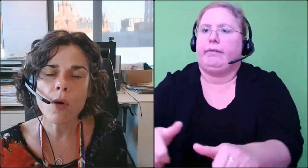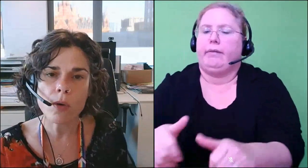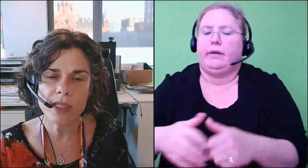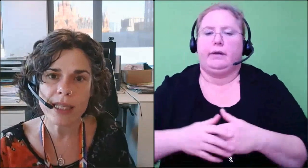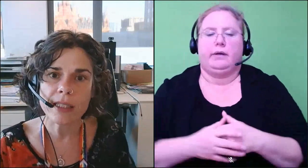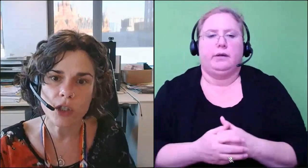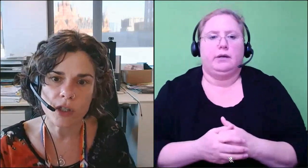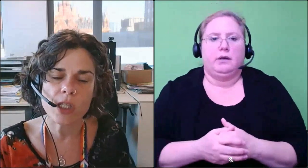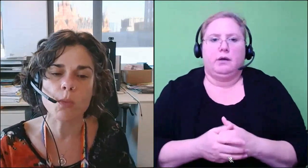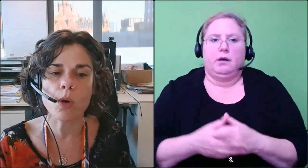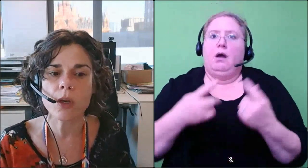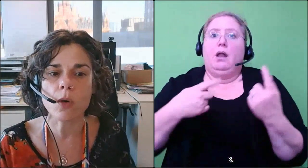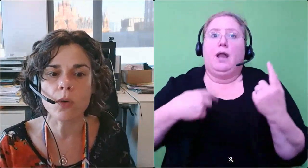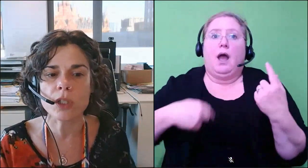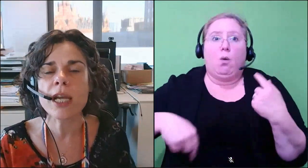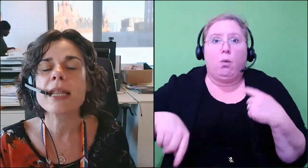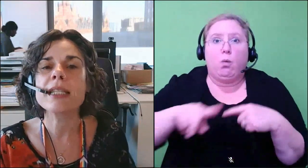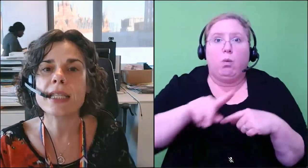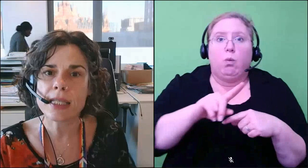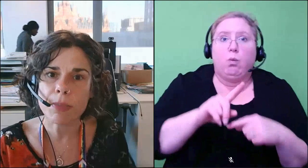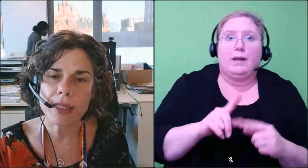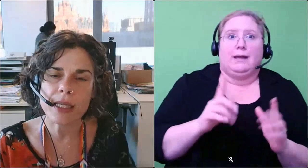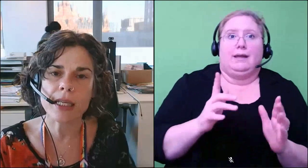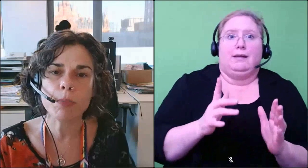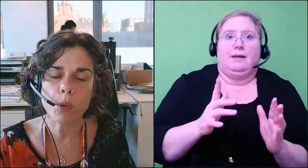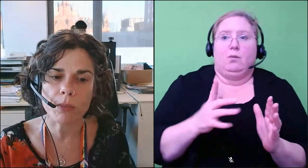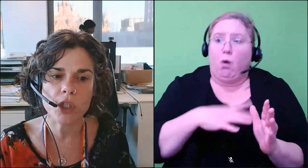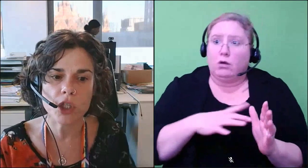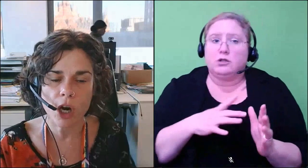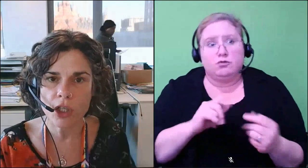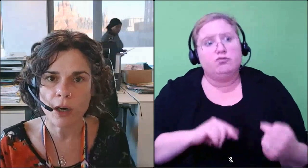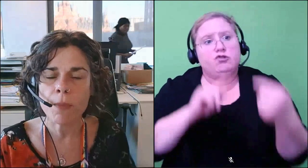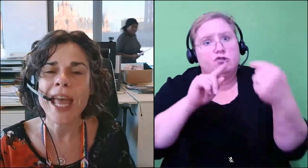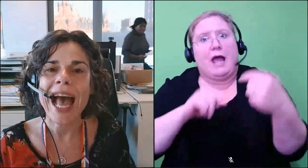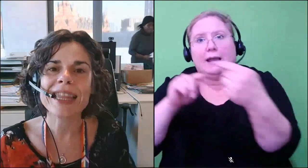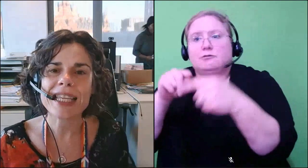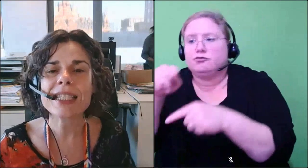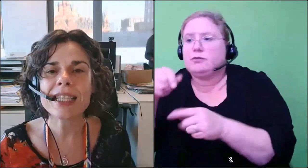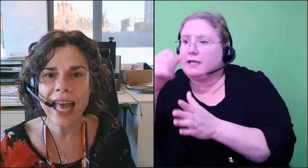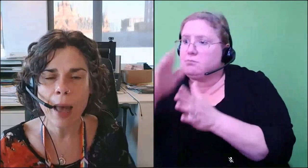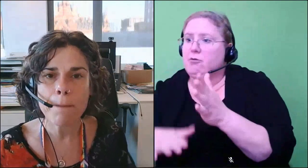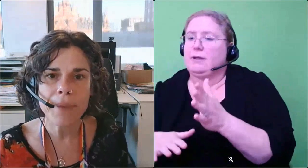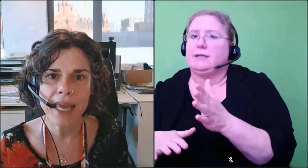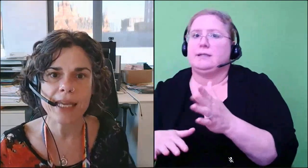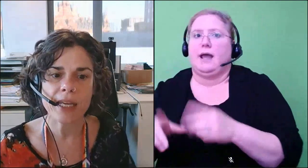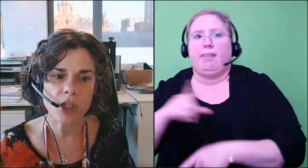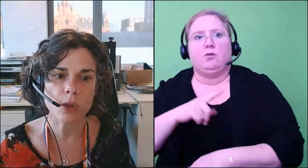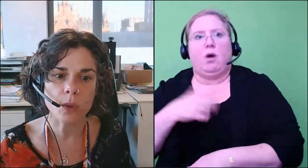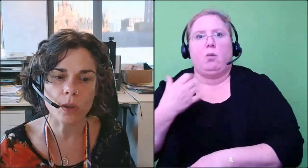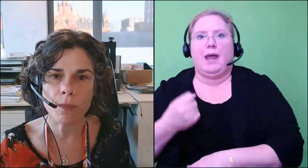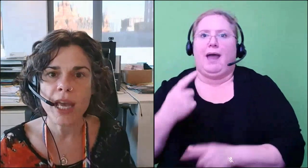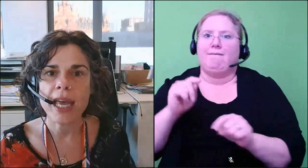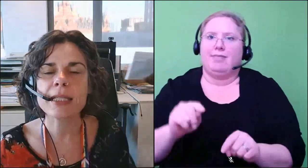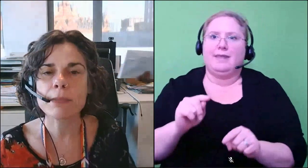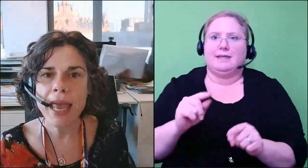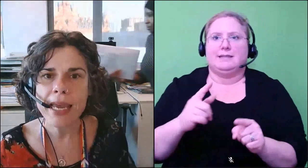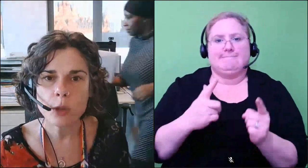are all signatories to what's called the disability employment charter, and this is a campaigning tool.